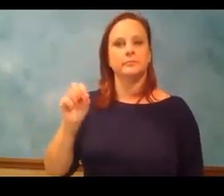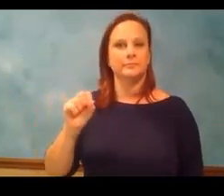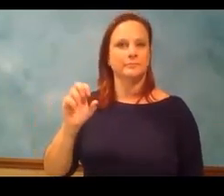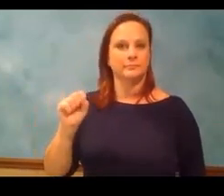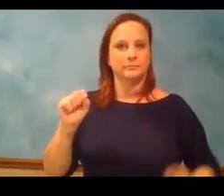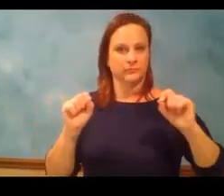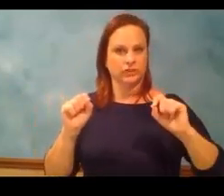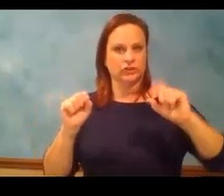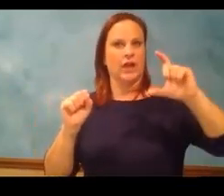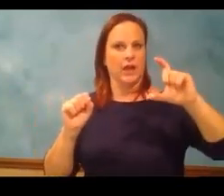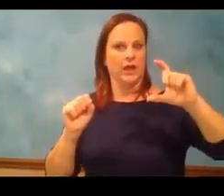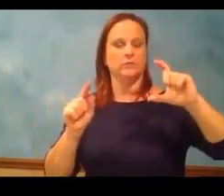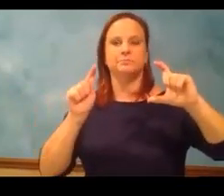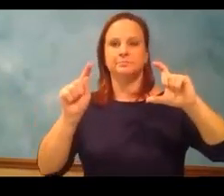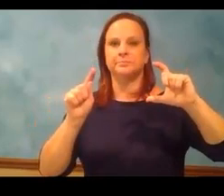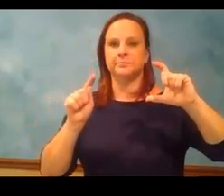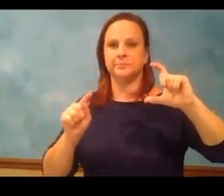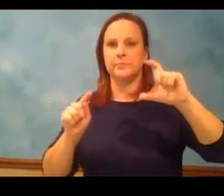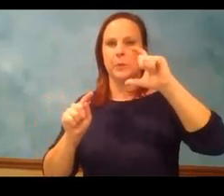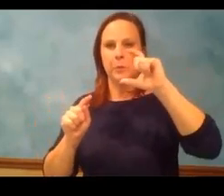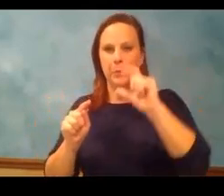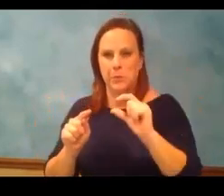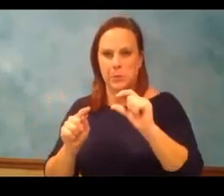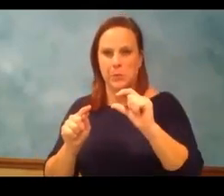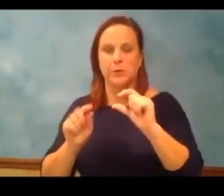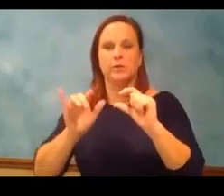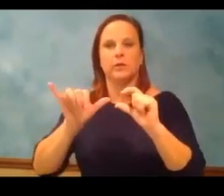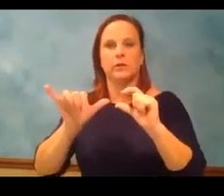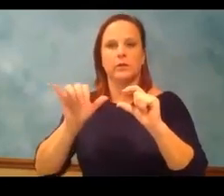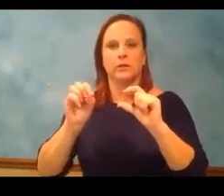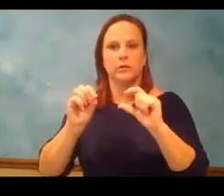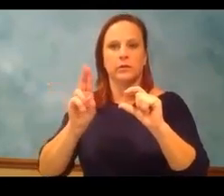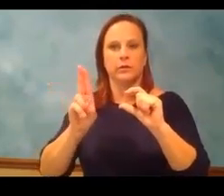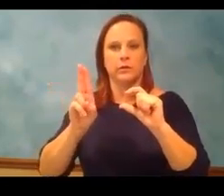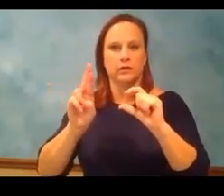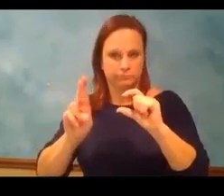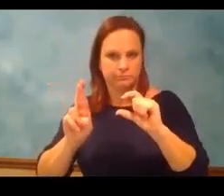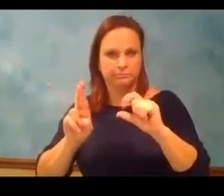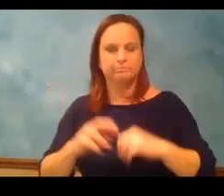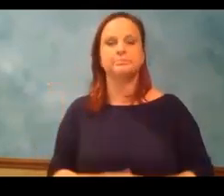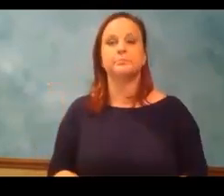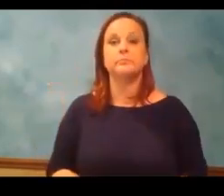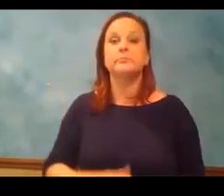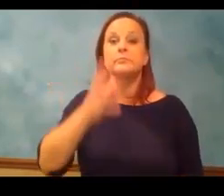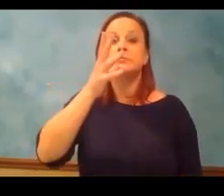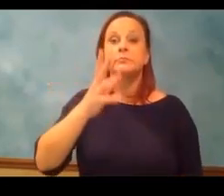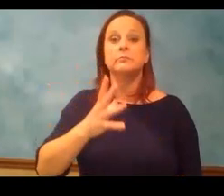If I do this ("YOUR"), again POSS:your